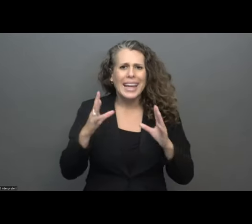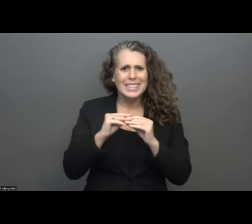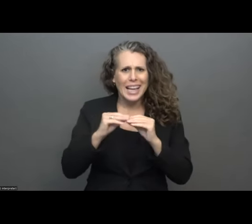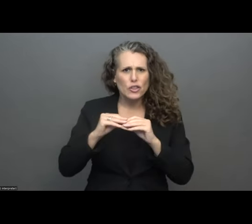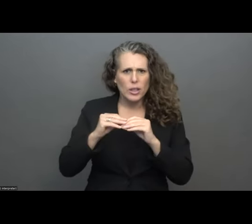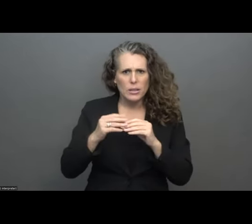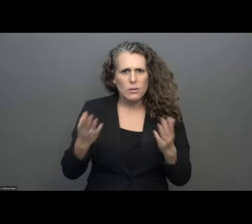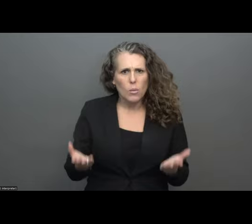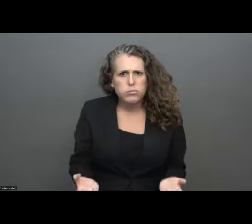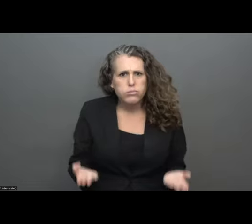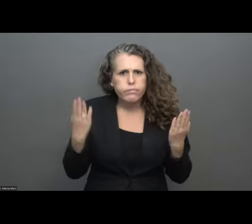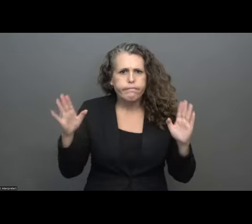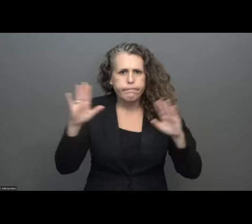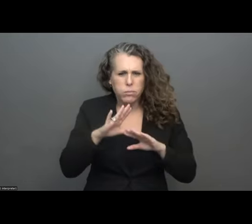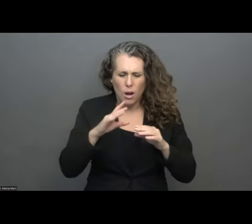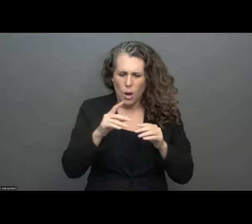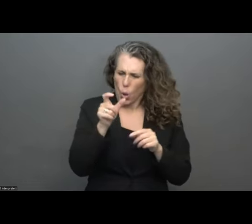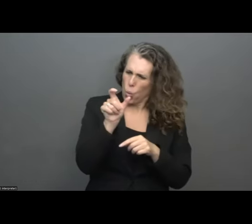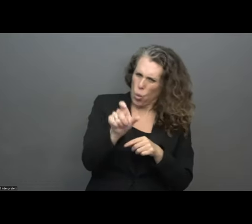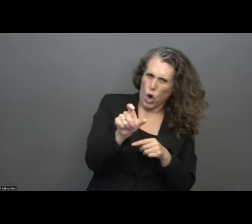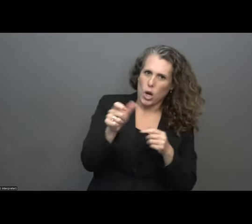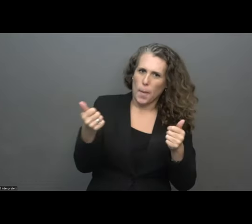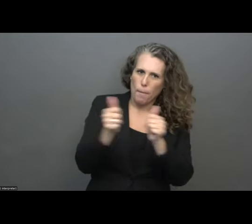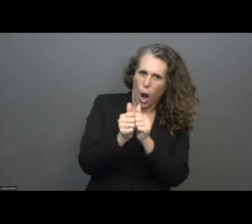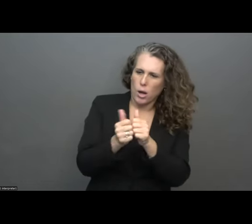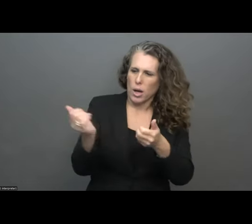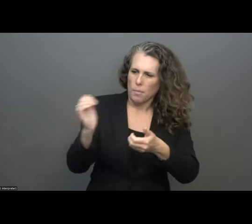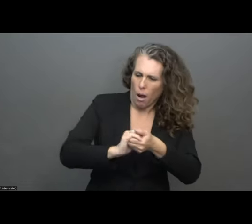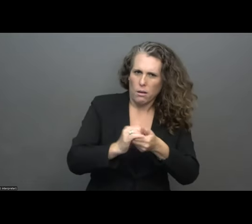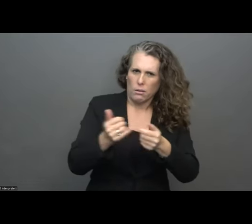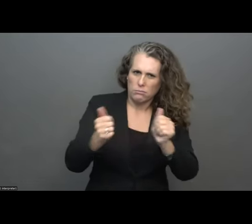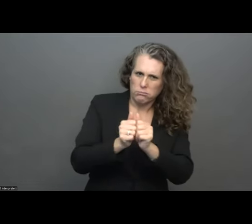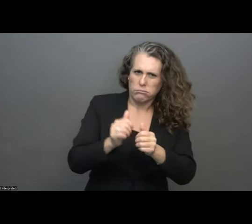about partnering right I think almost in every single presentation. There was some reference